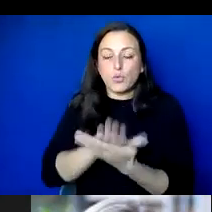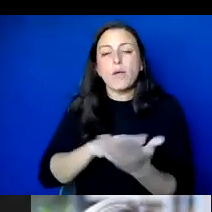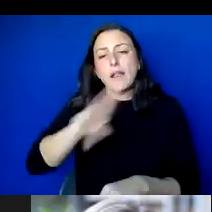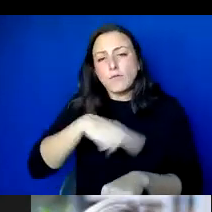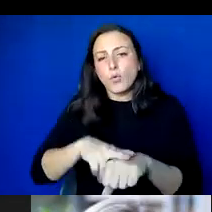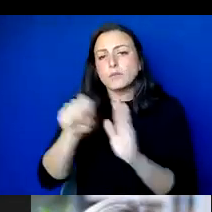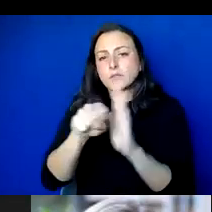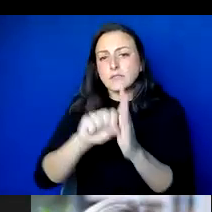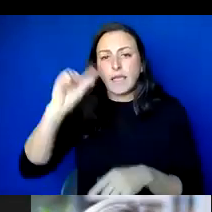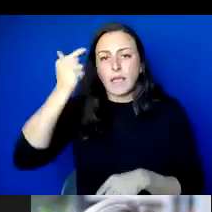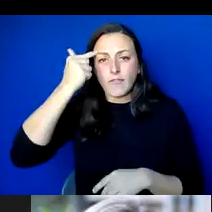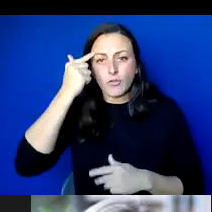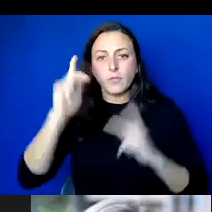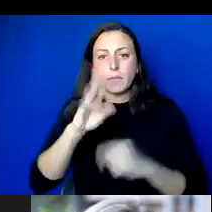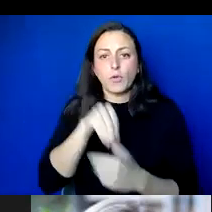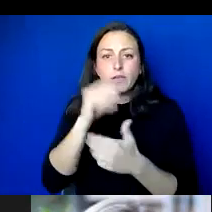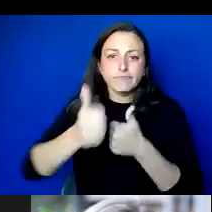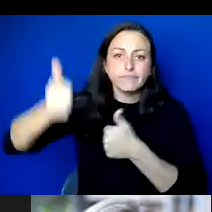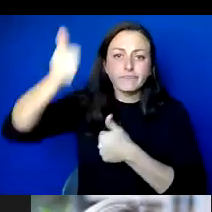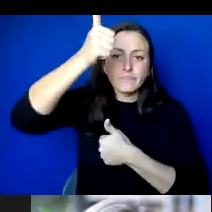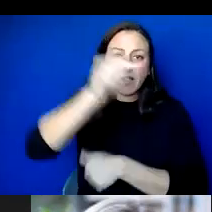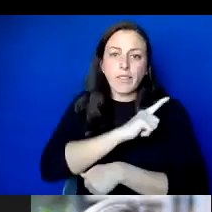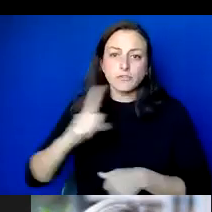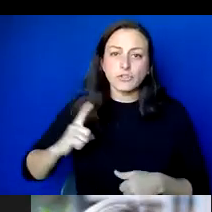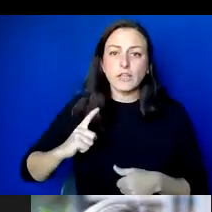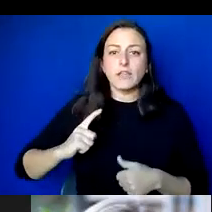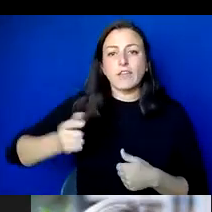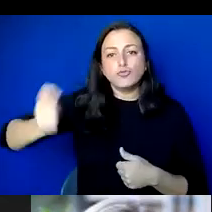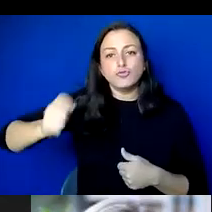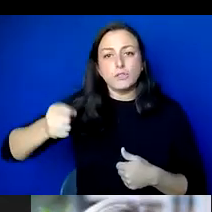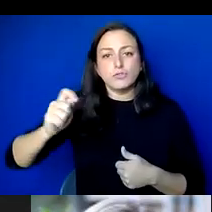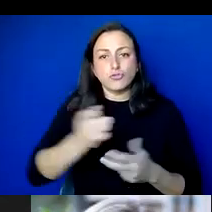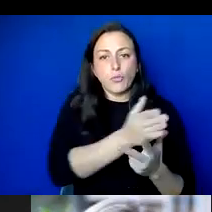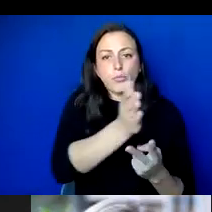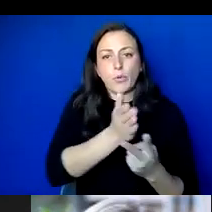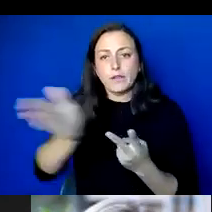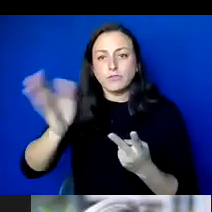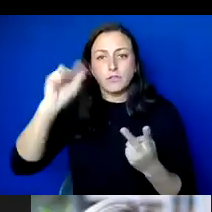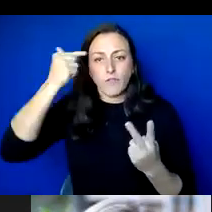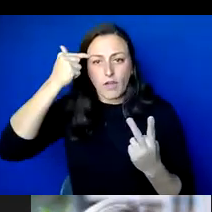members of the executive legislative and judicial branches that are getting vaccinated